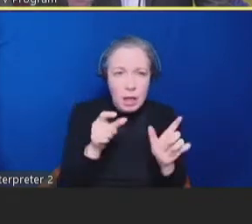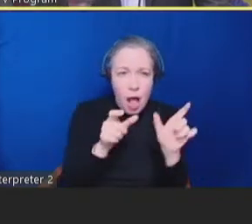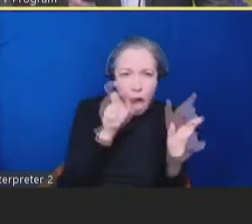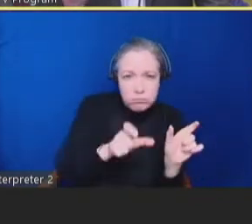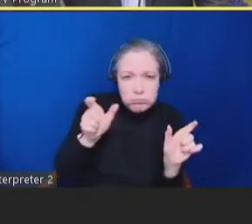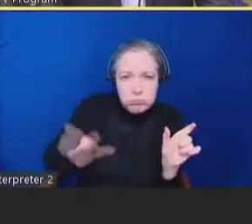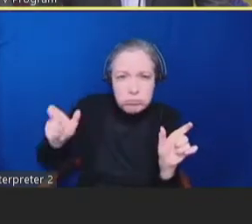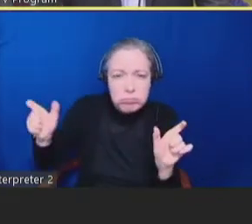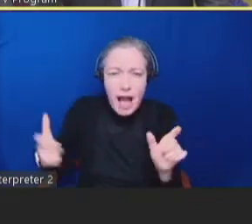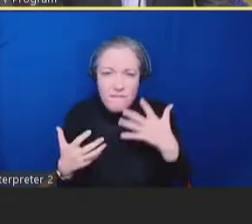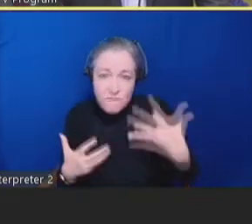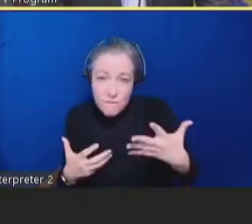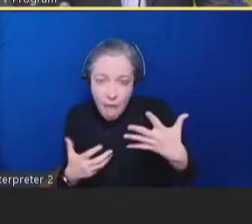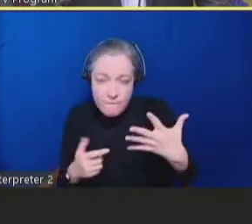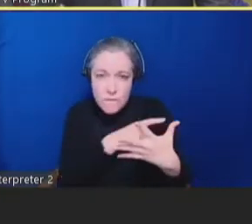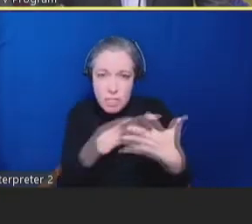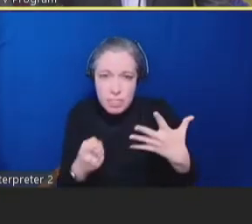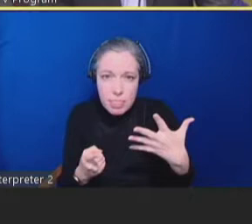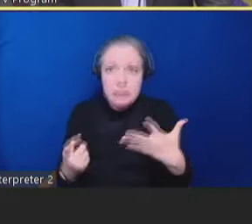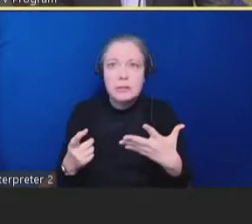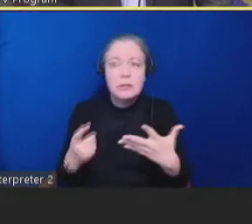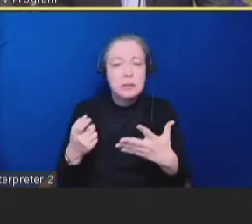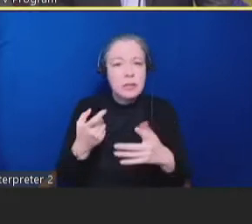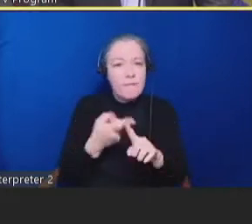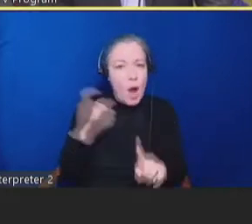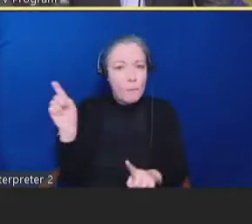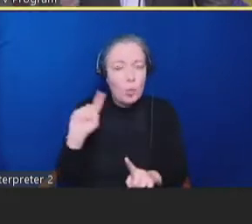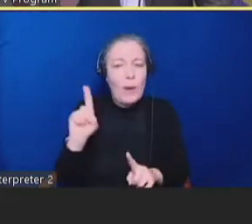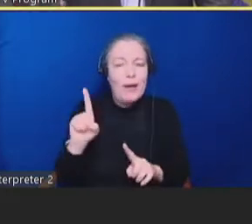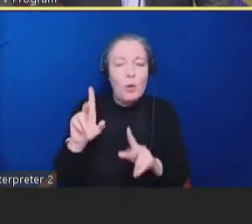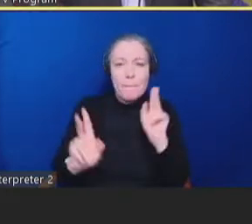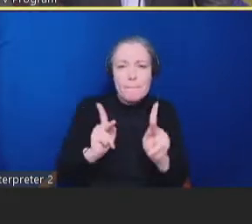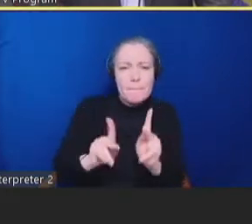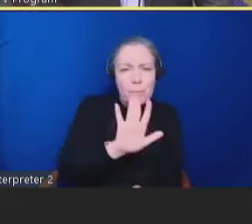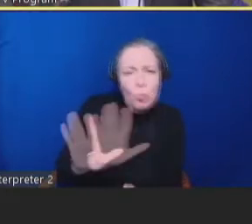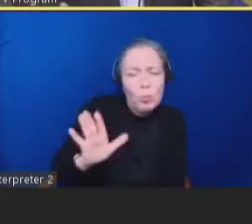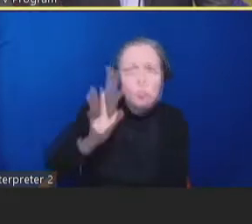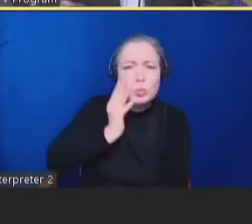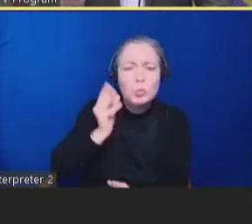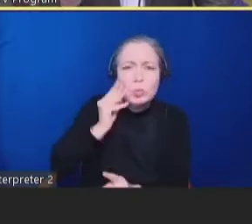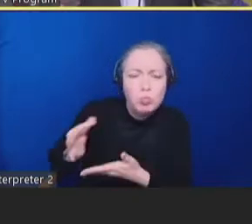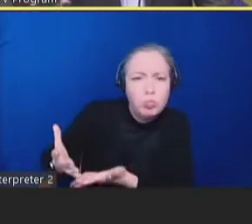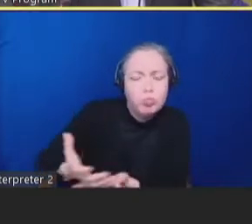and outside, including those in technology firms, including supply chain, including committee level